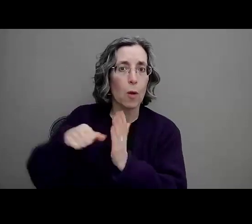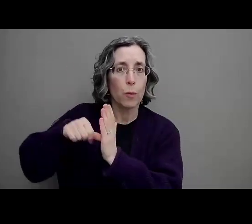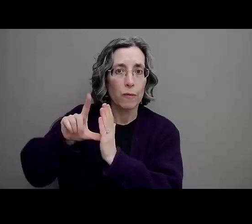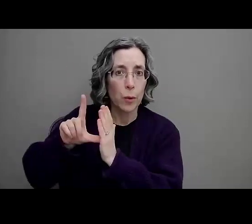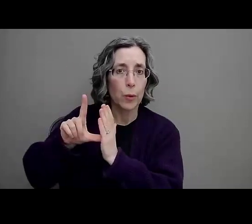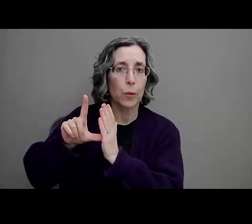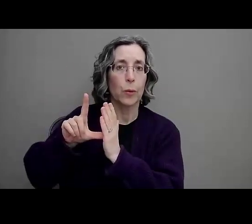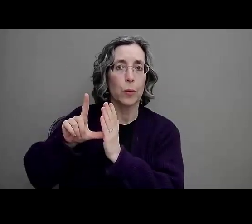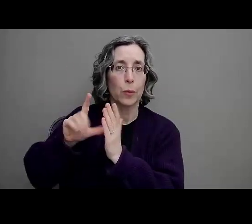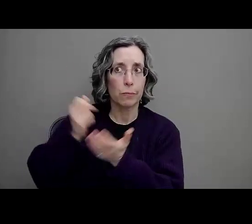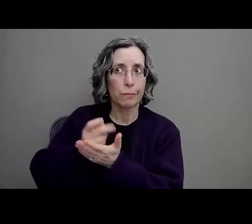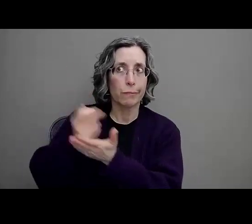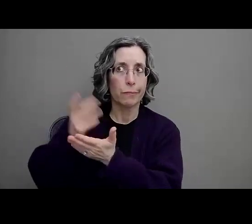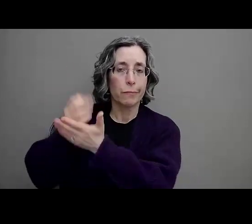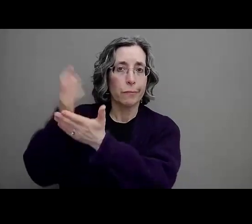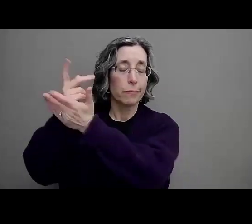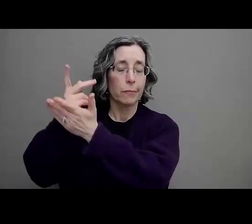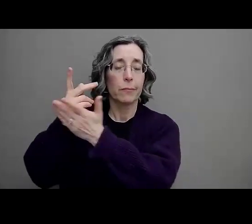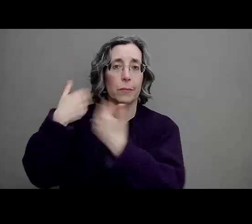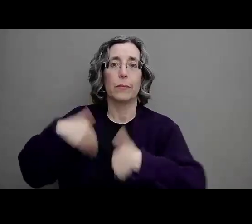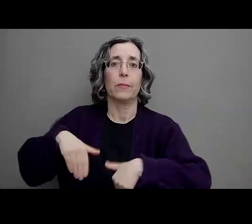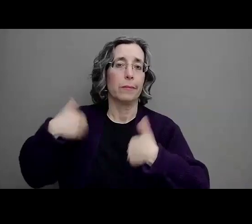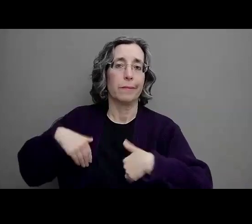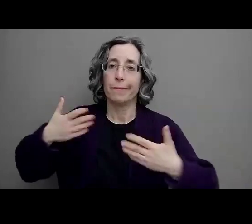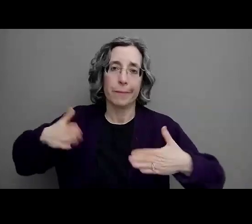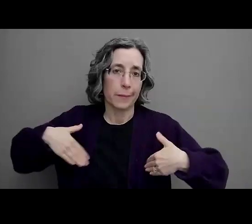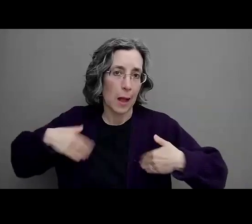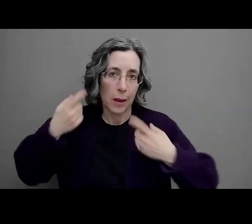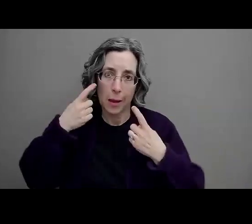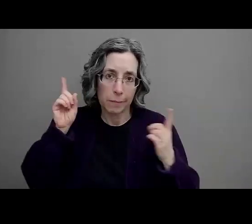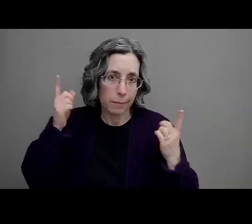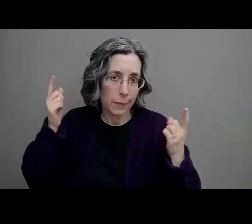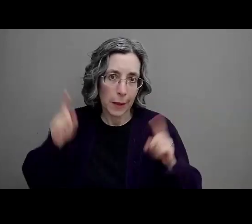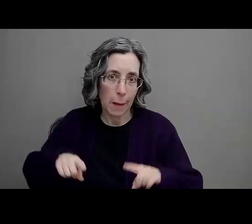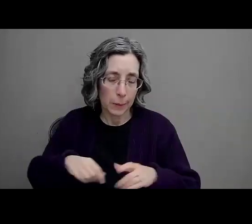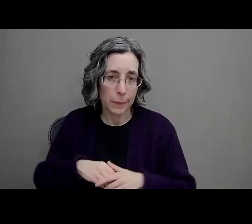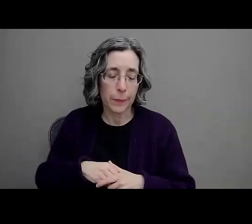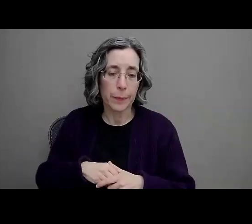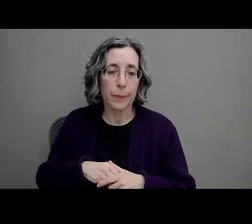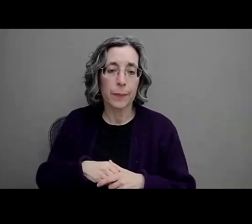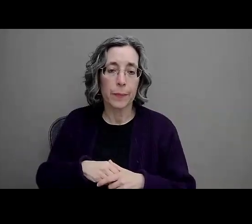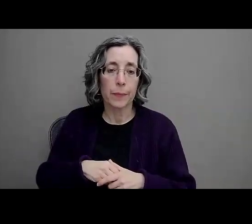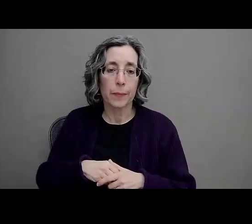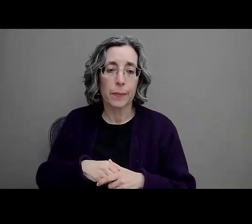layers of regulatory review and approval. That has not been